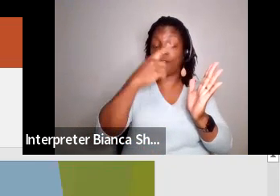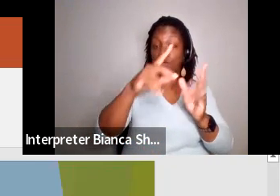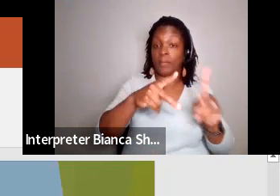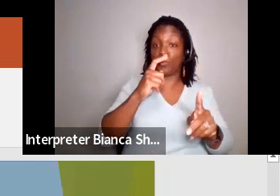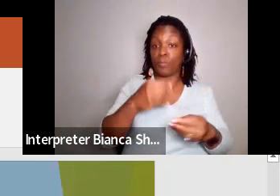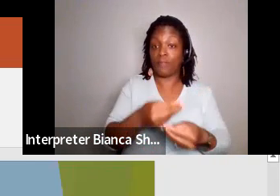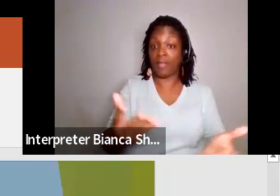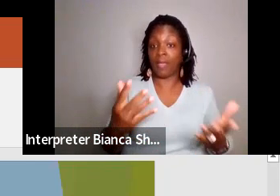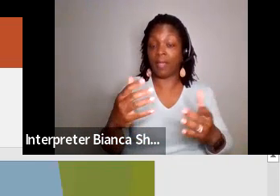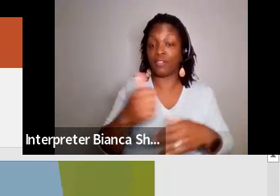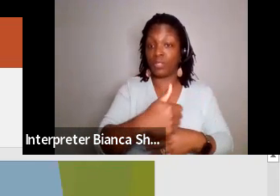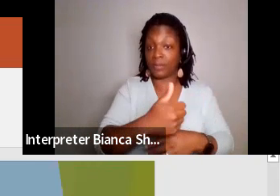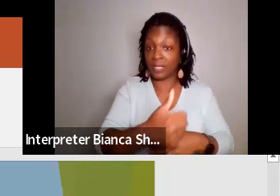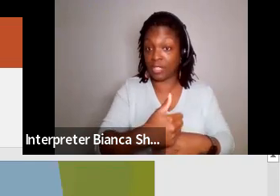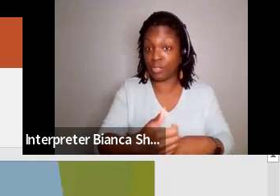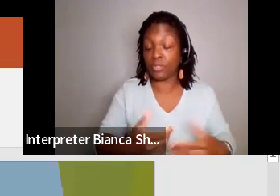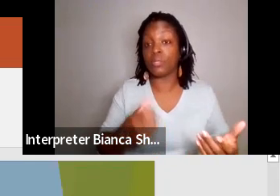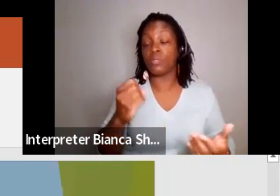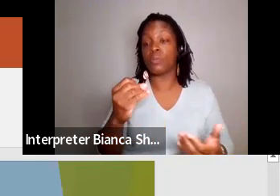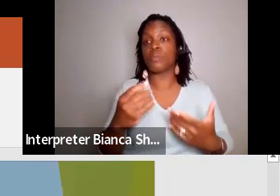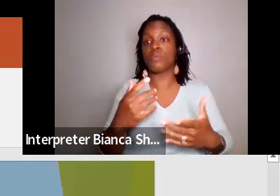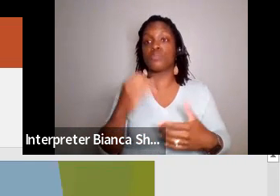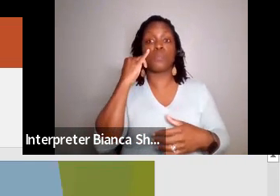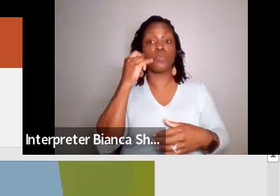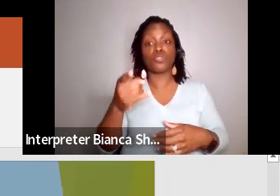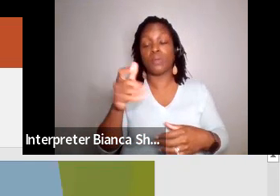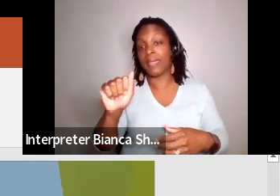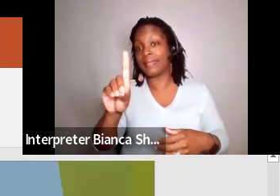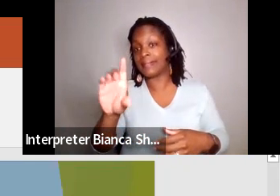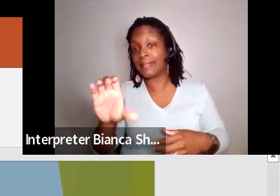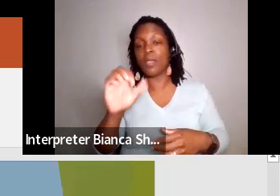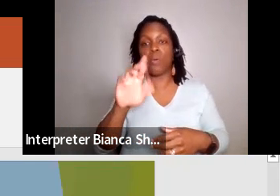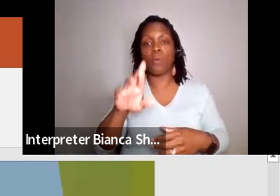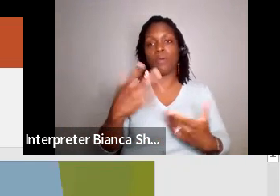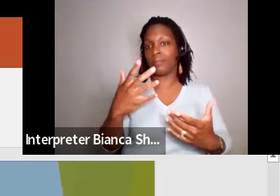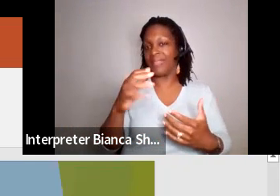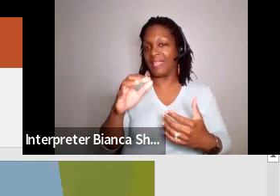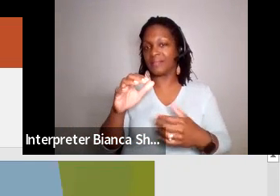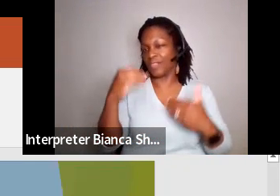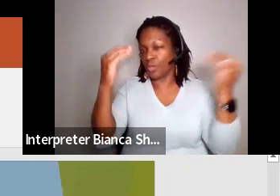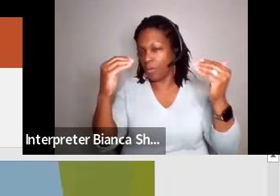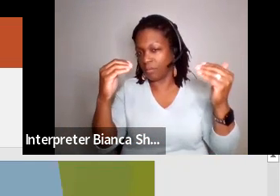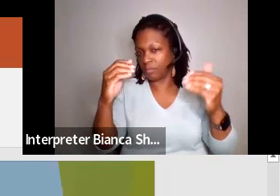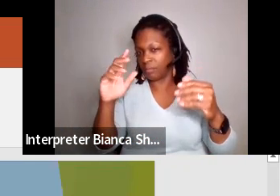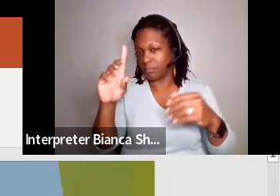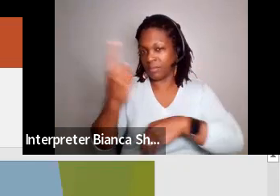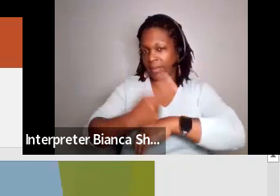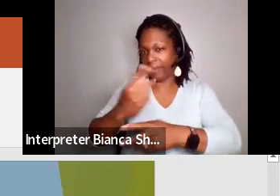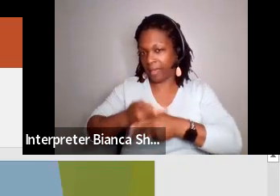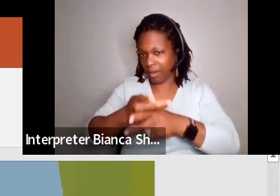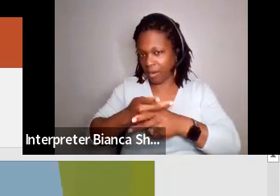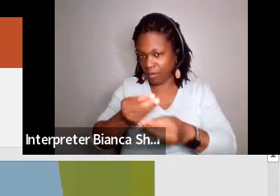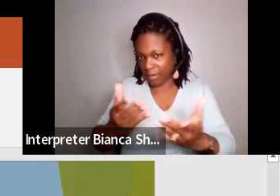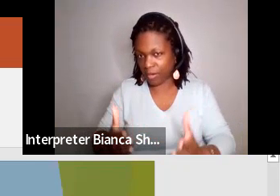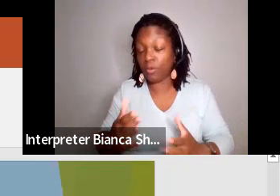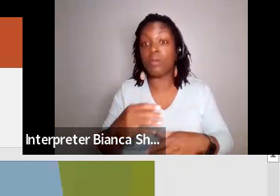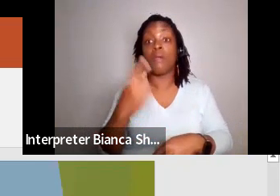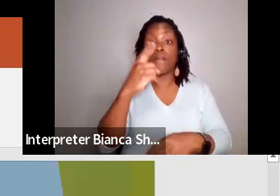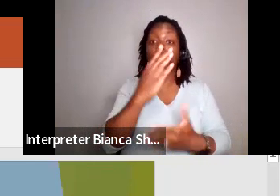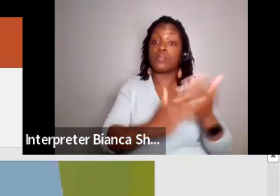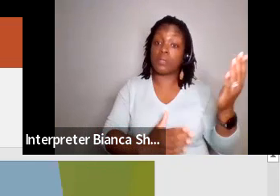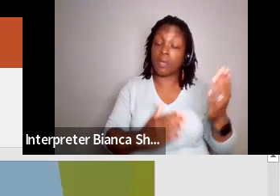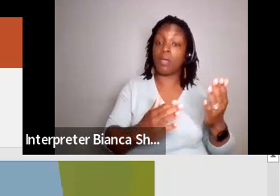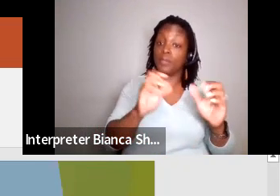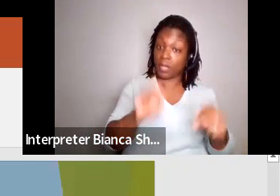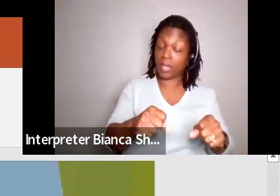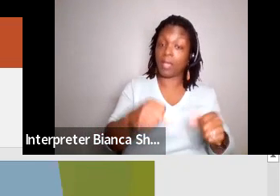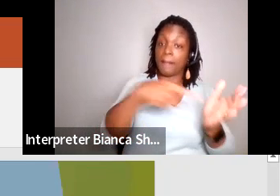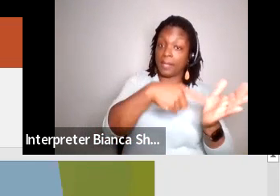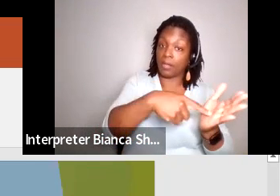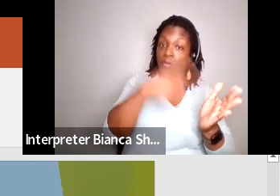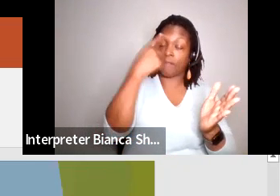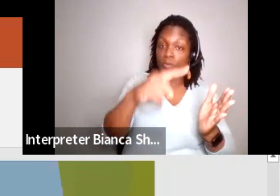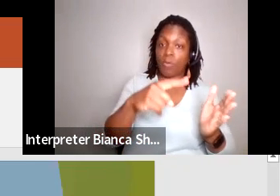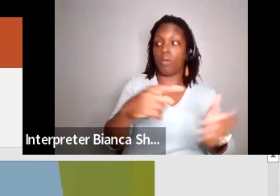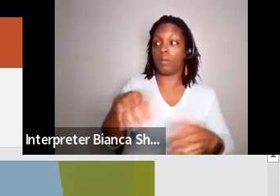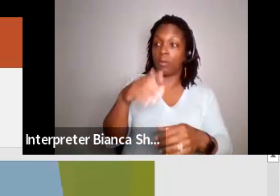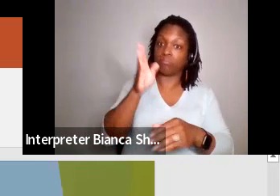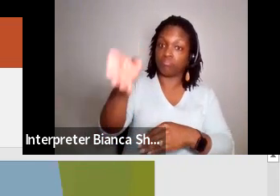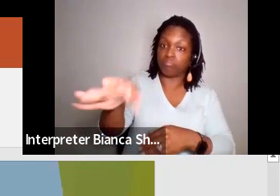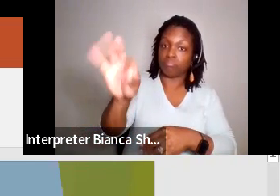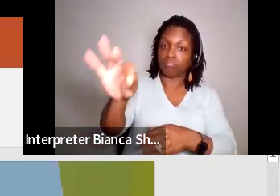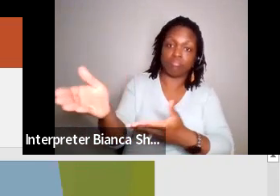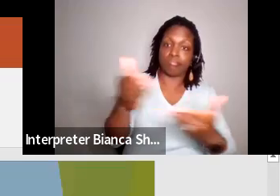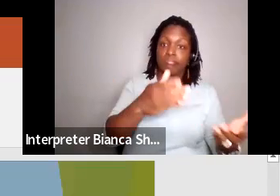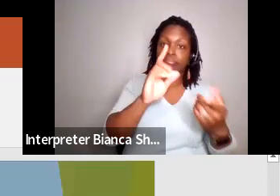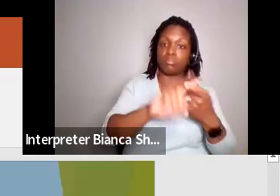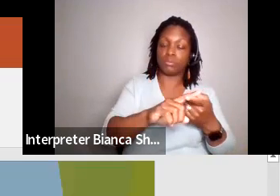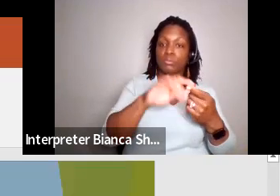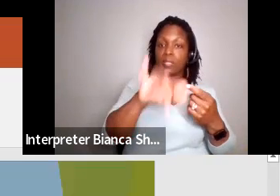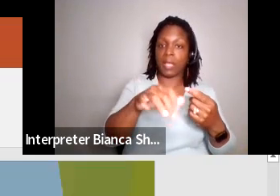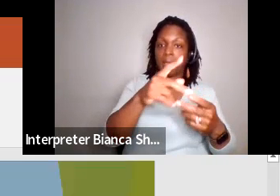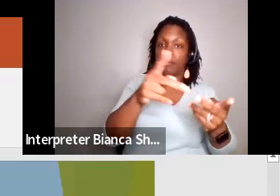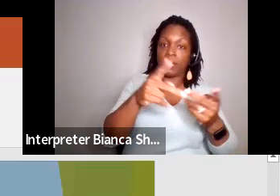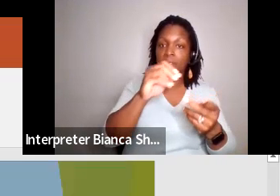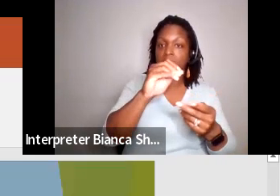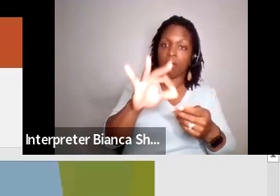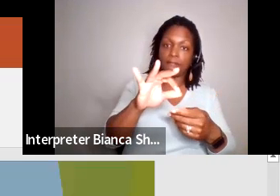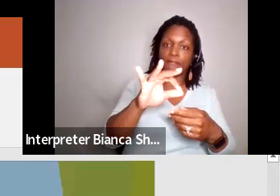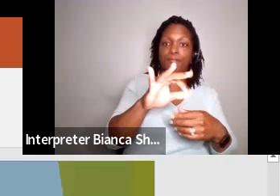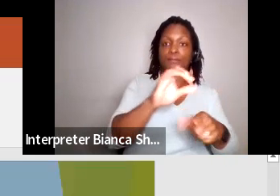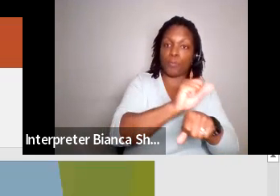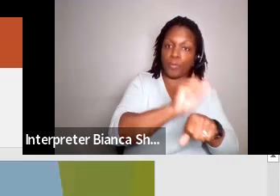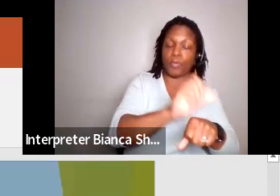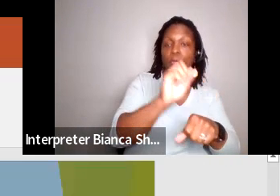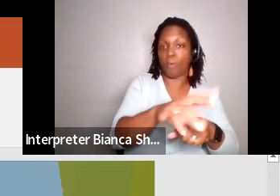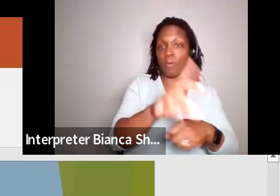So if you are a what we call an ad c or a adult day, care provider there for some services you're able to build for transporting people from their homes to their place of employment or dehabilitation